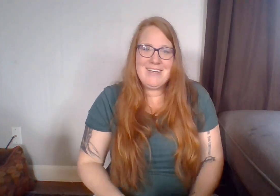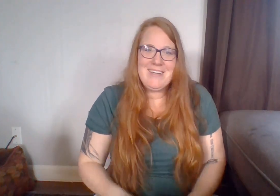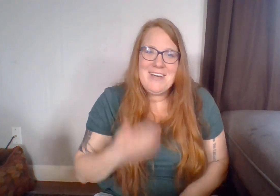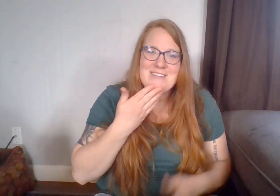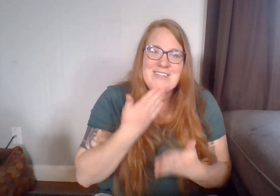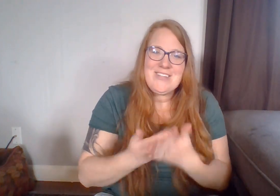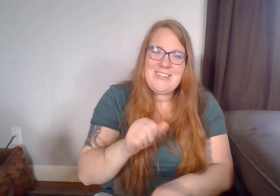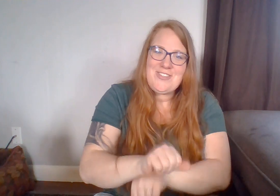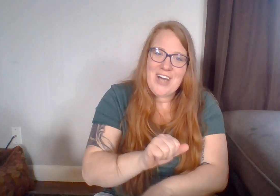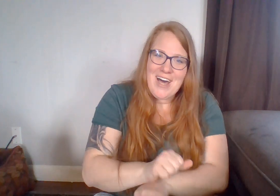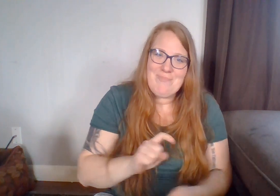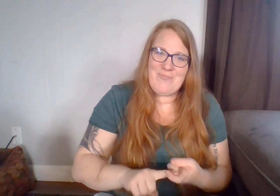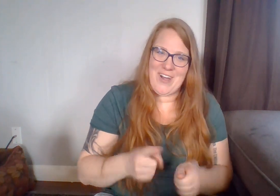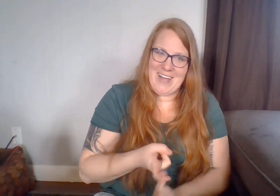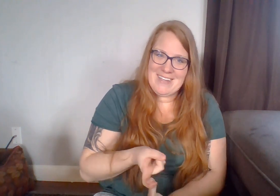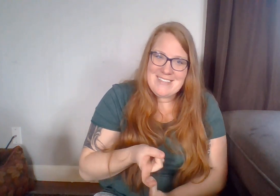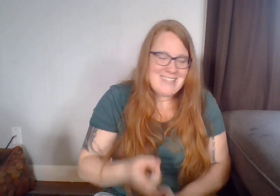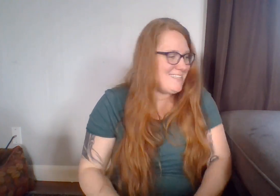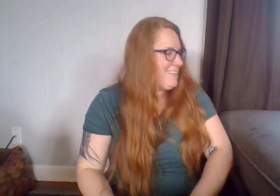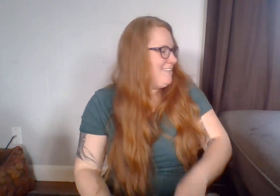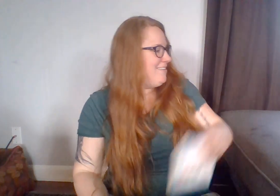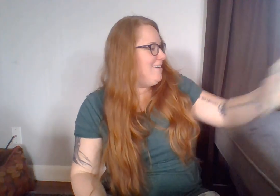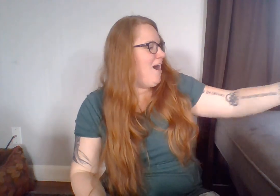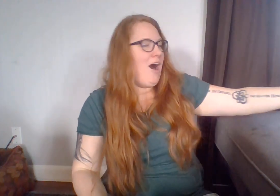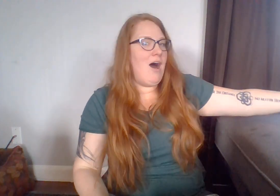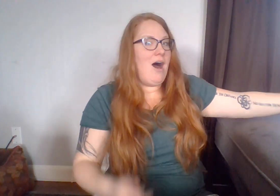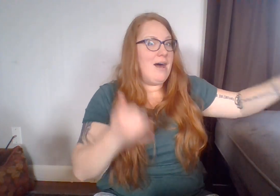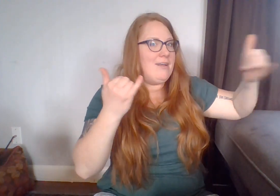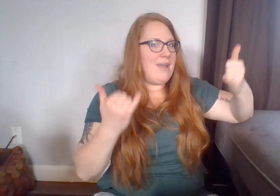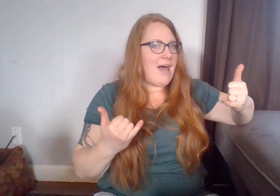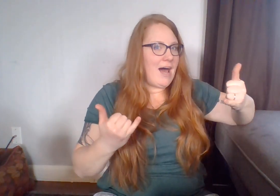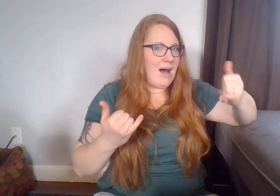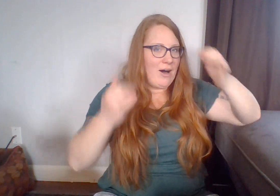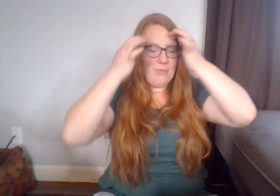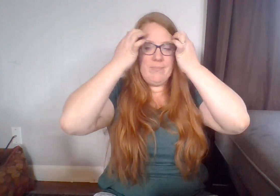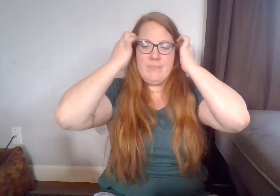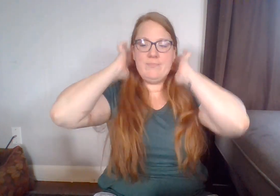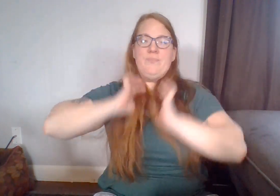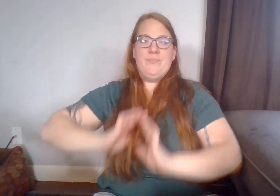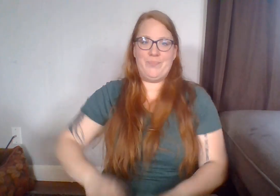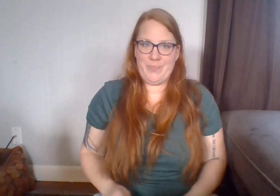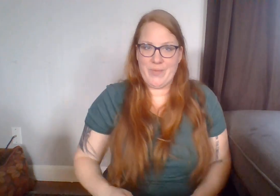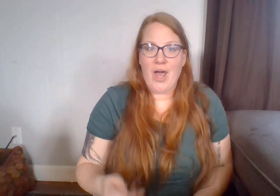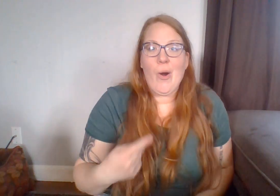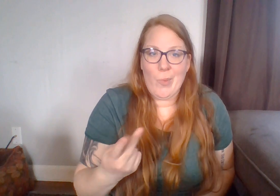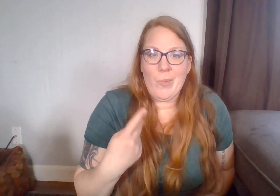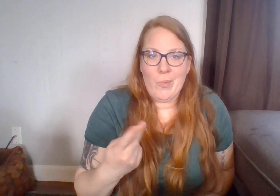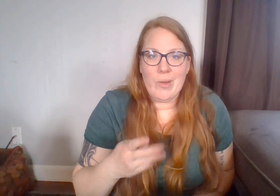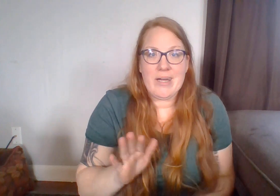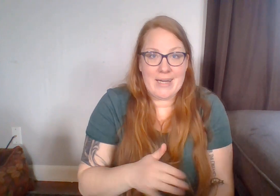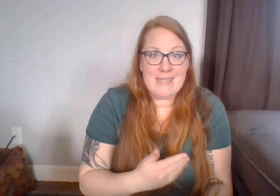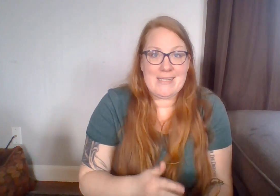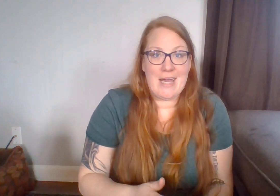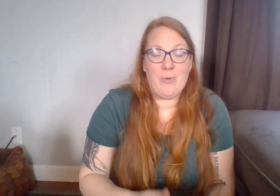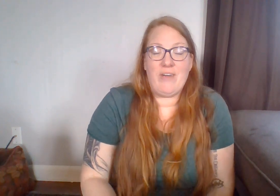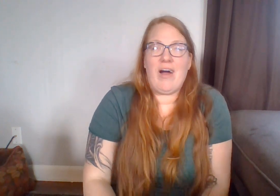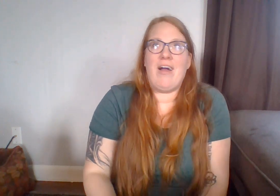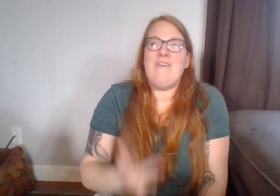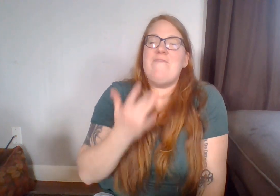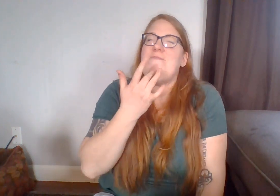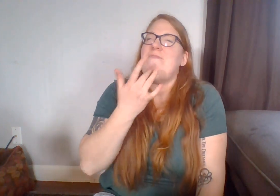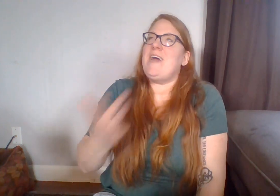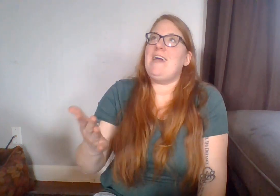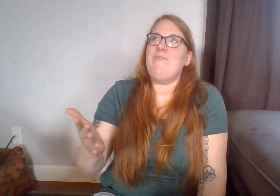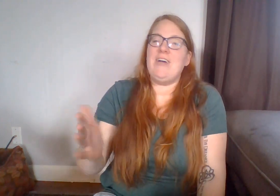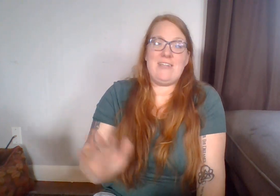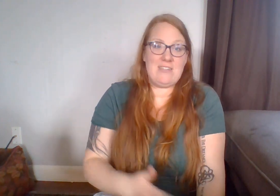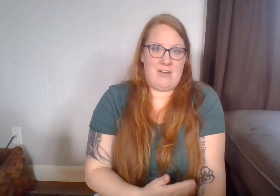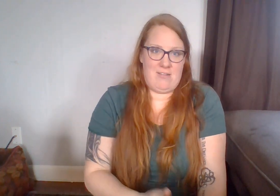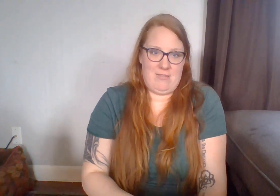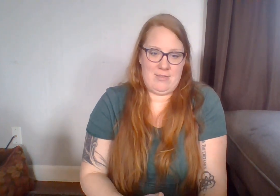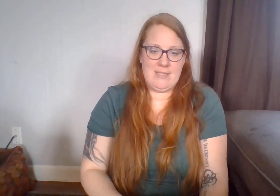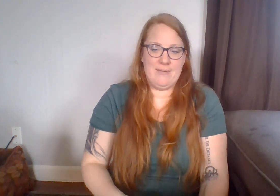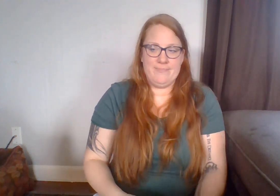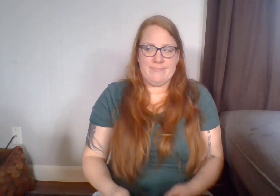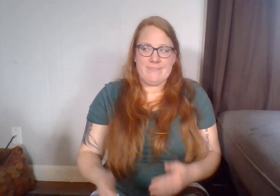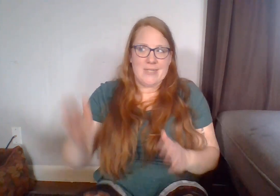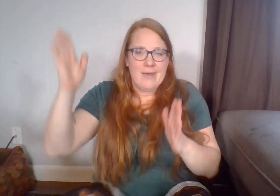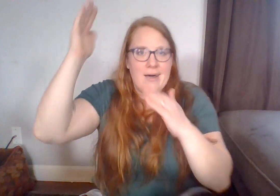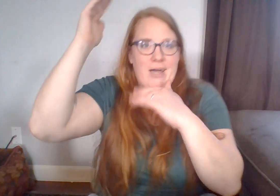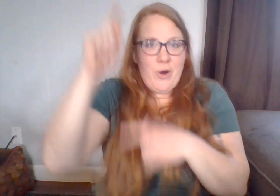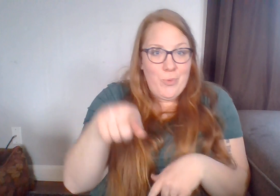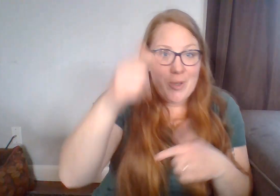good job friends! Now we're gonna sing one of our favorite songs, I hope you